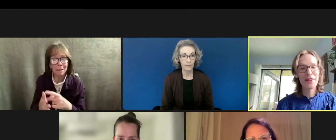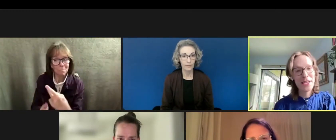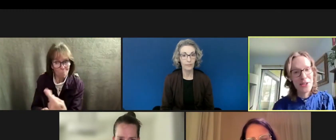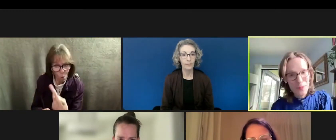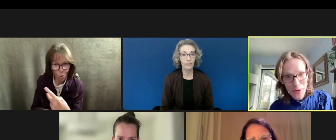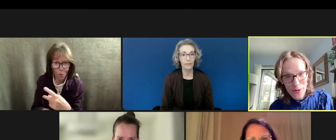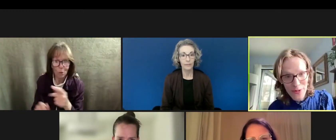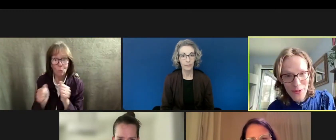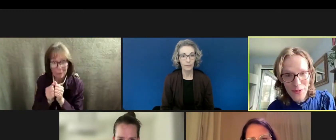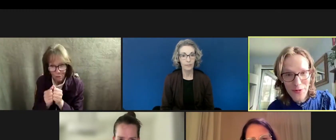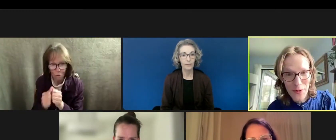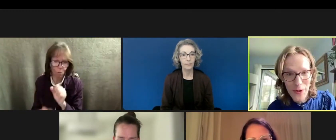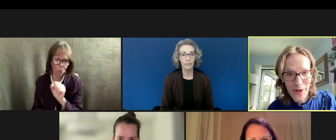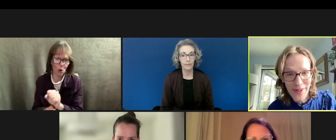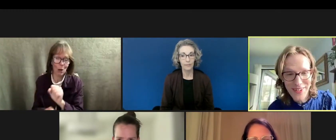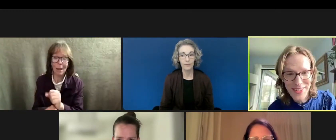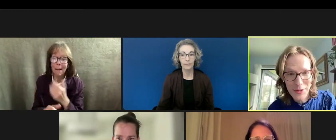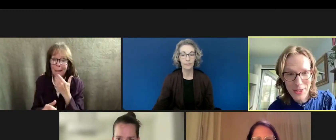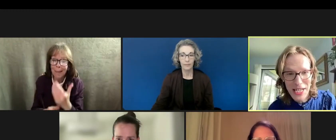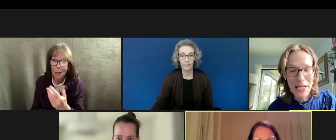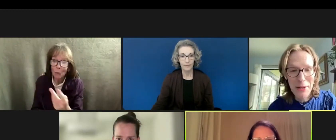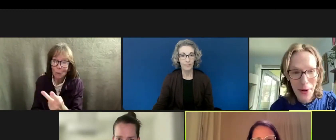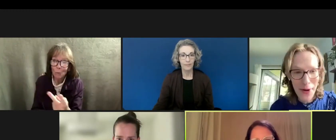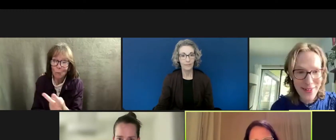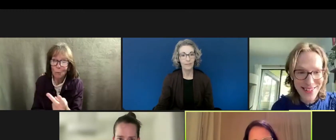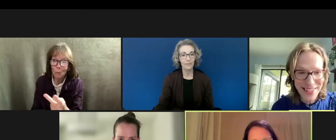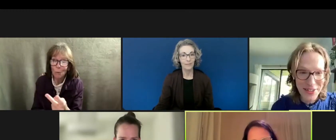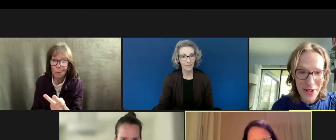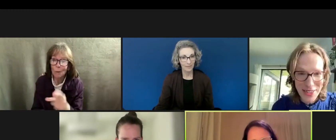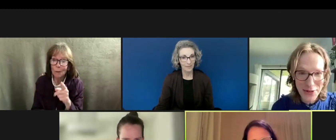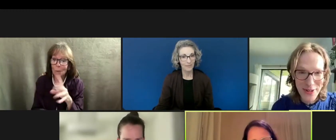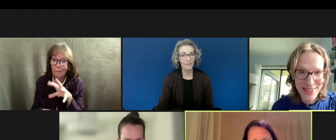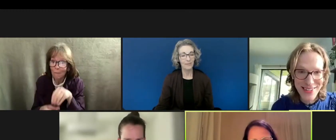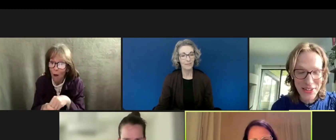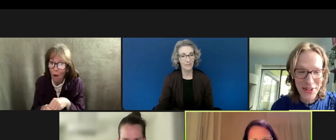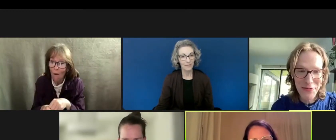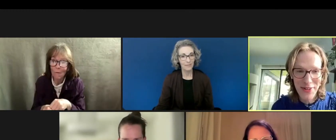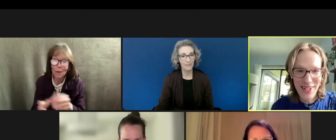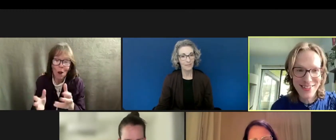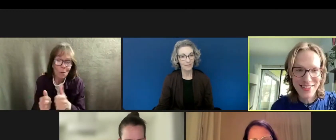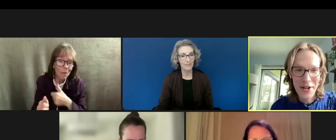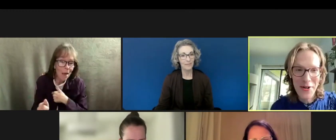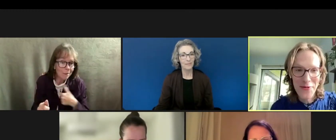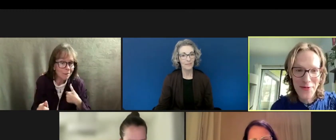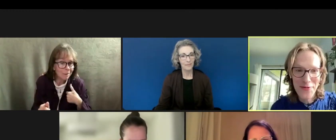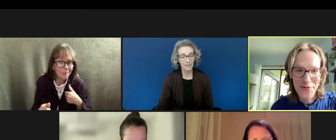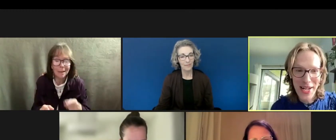Thank you both for- >> Thank you. Taking part, and talking to us, and sharing with us.